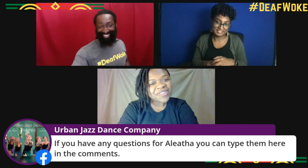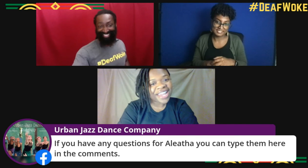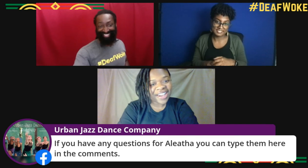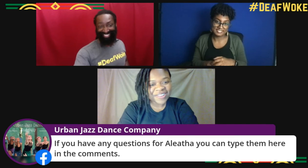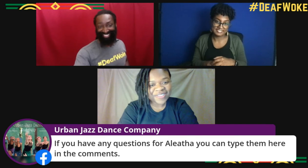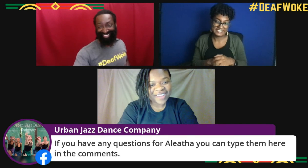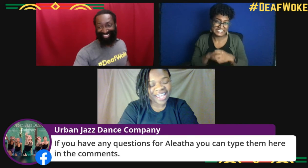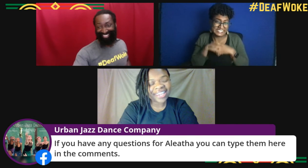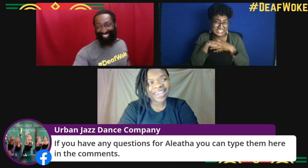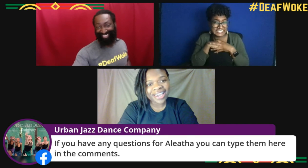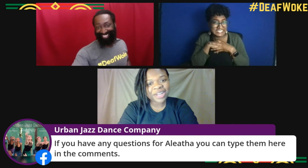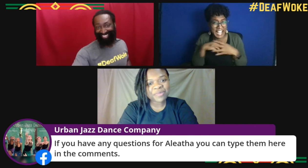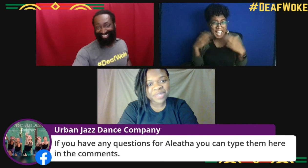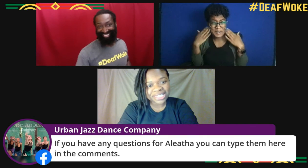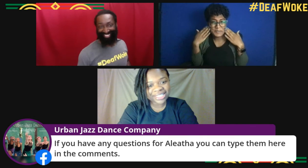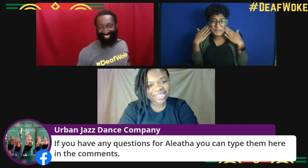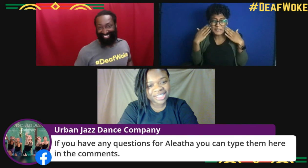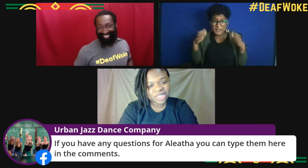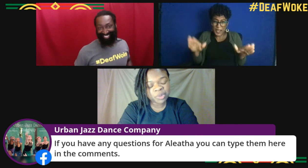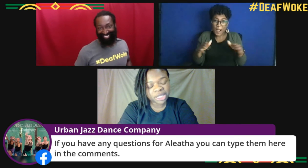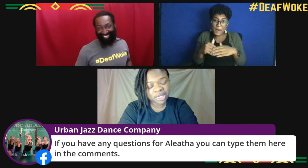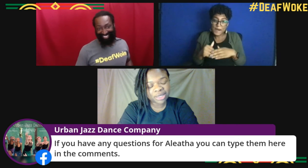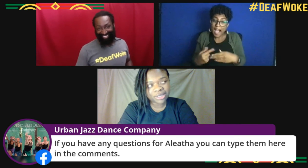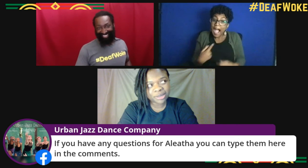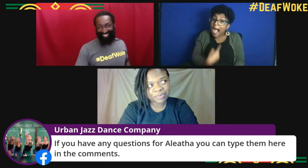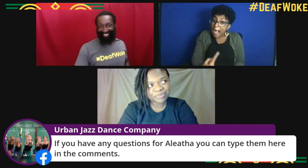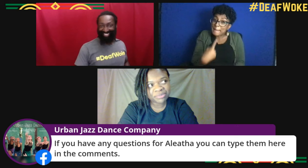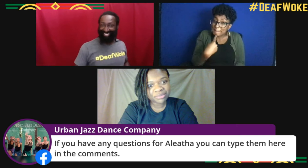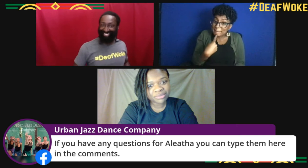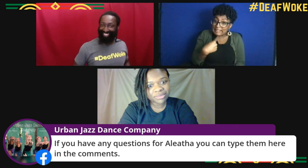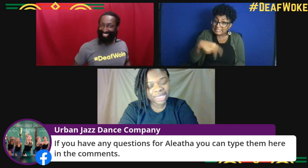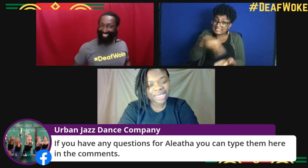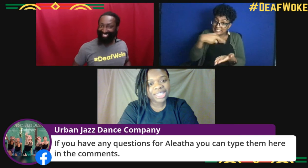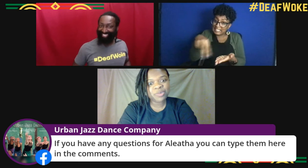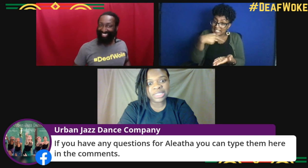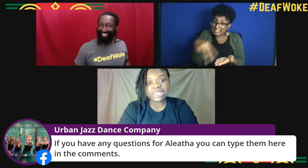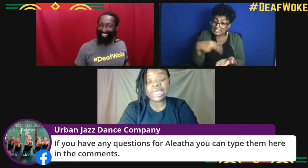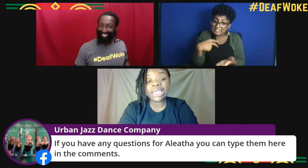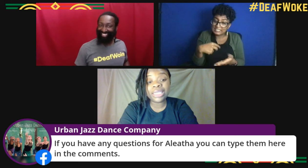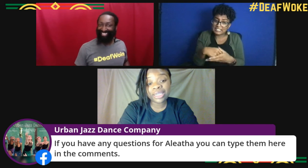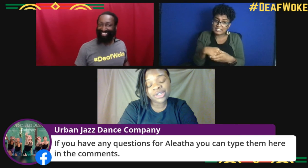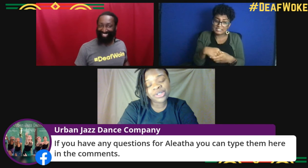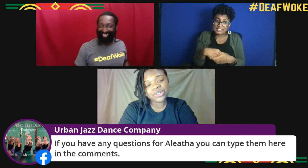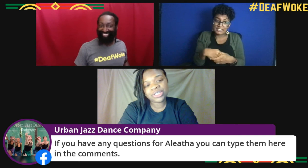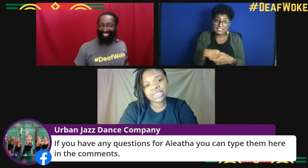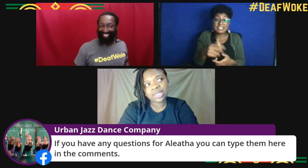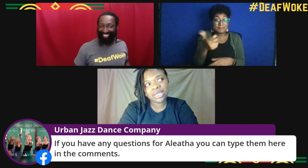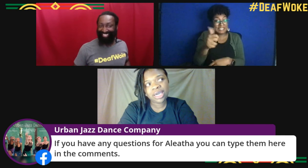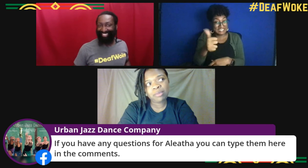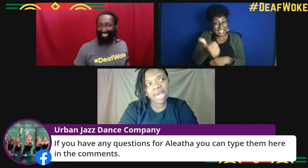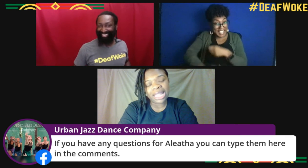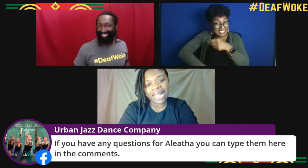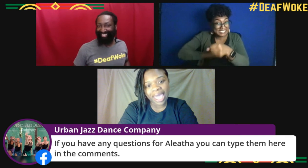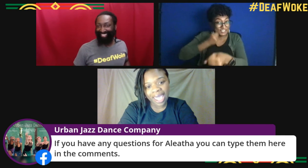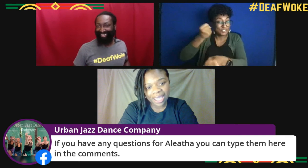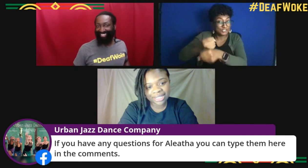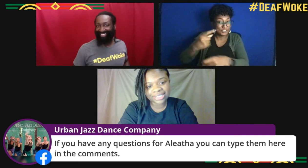I don't know, I kinda miss it. It's been 10 years since I had my last professional dance